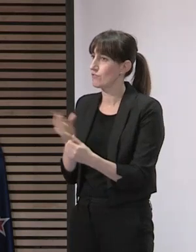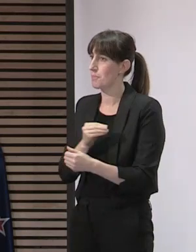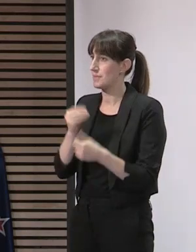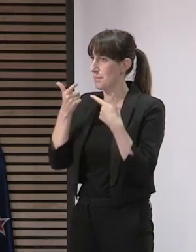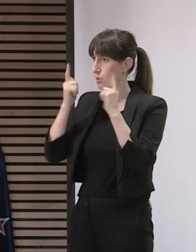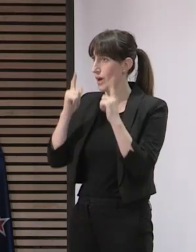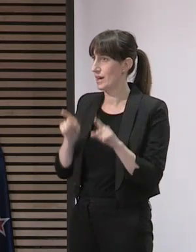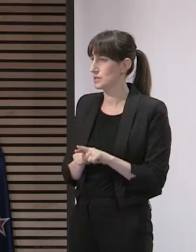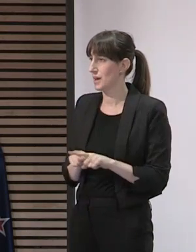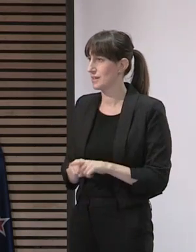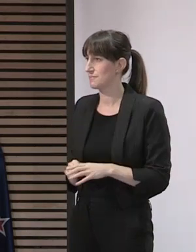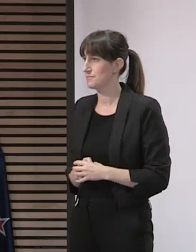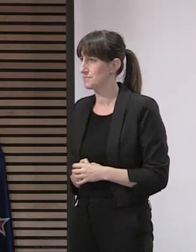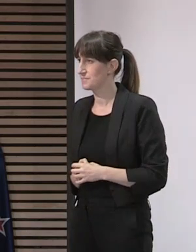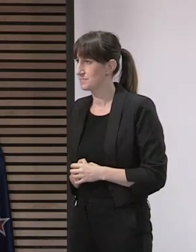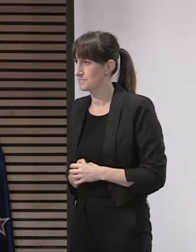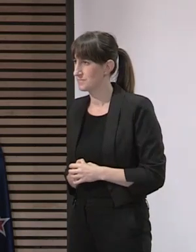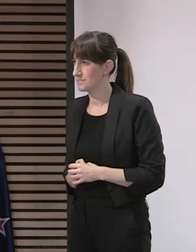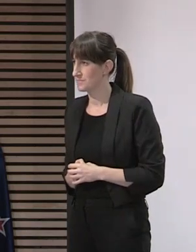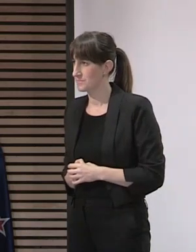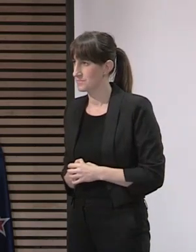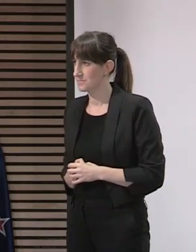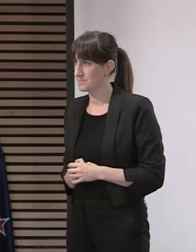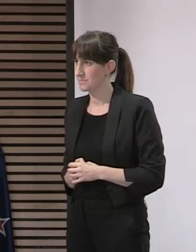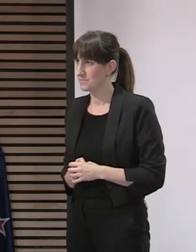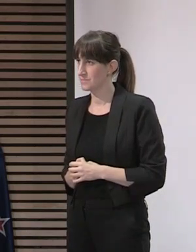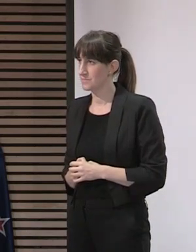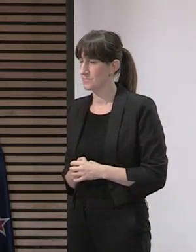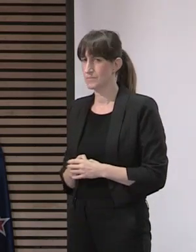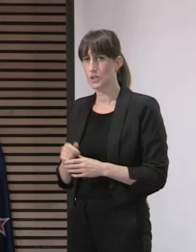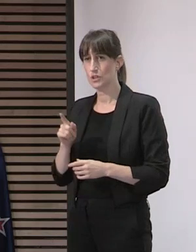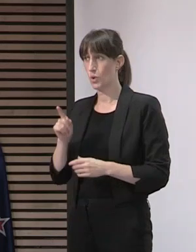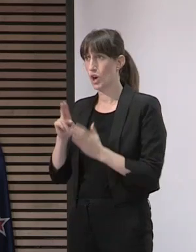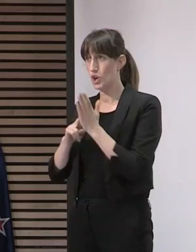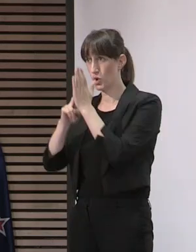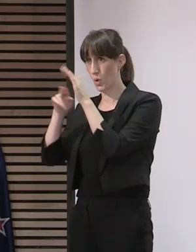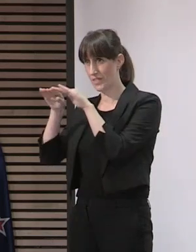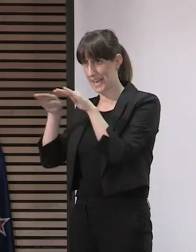had provided by their employer as well. OK, Jo. Will you give any